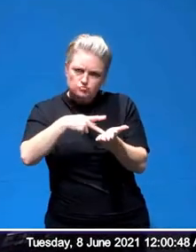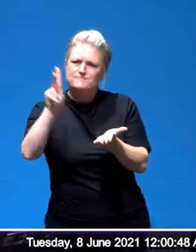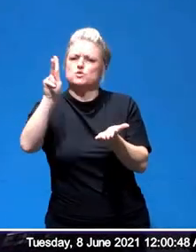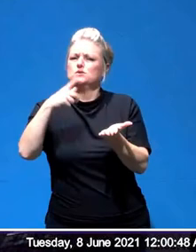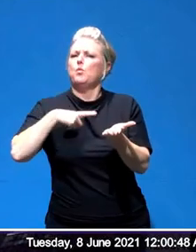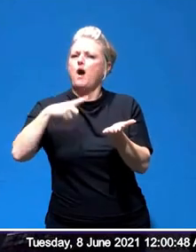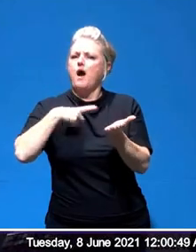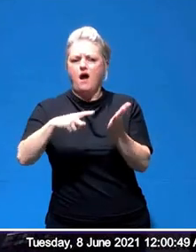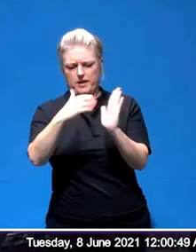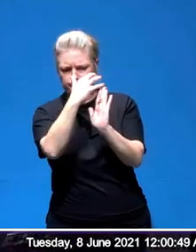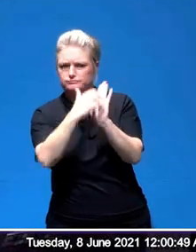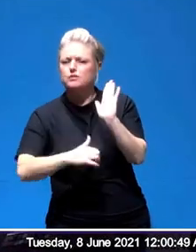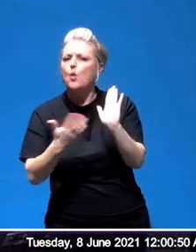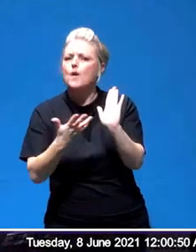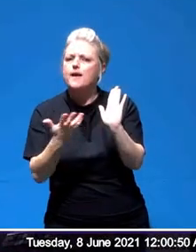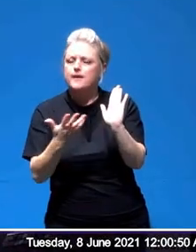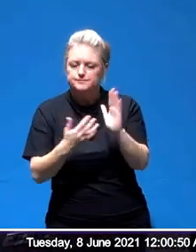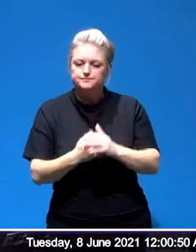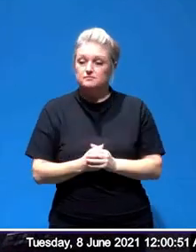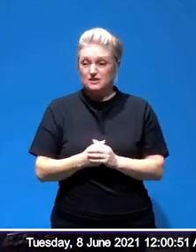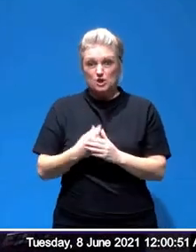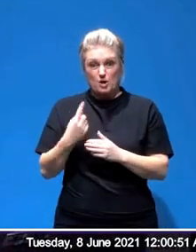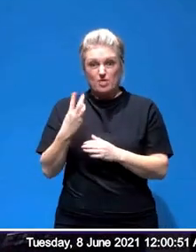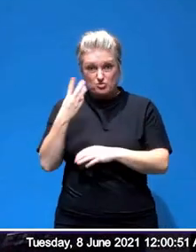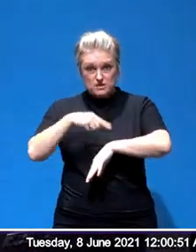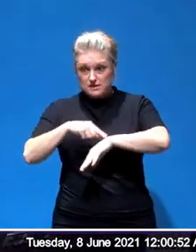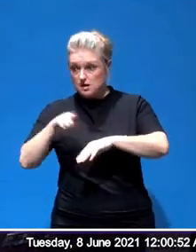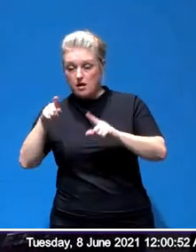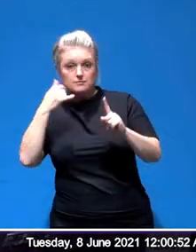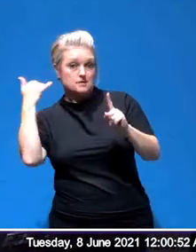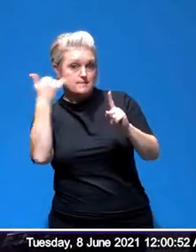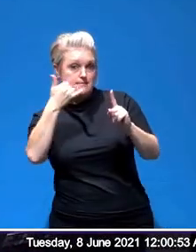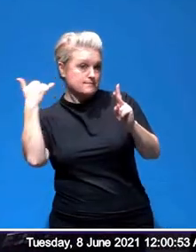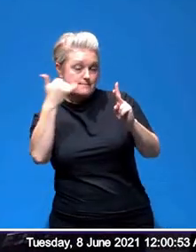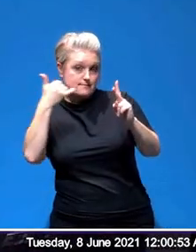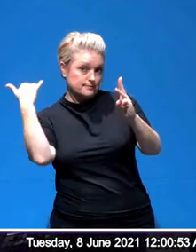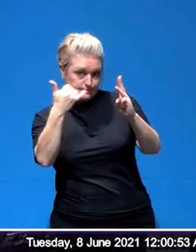The decision to decline the AT request, which was eventually provided to Daniel's support coordinator.